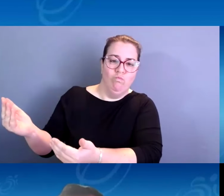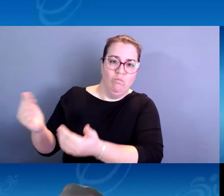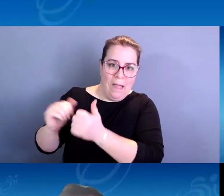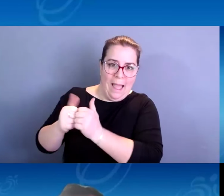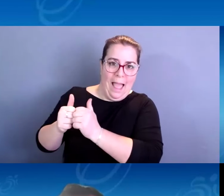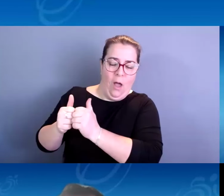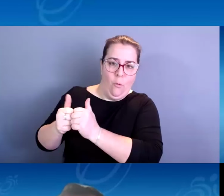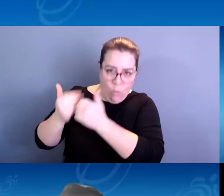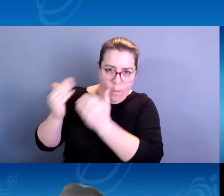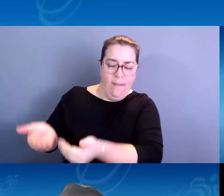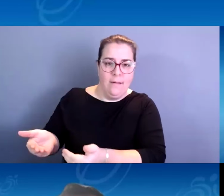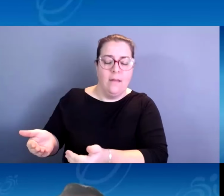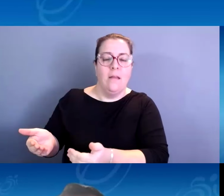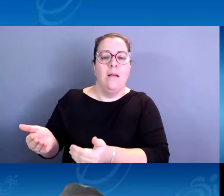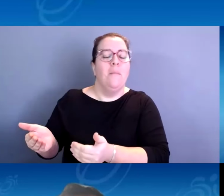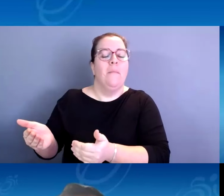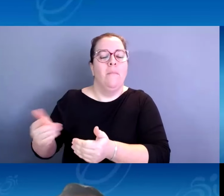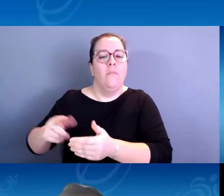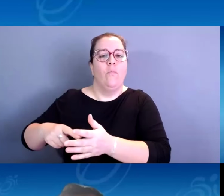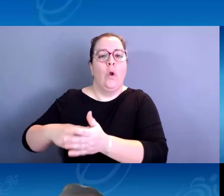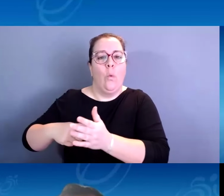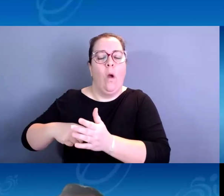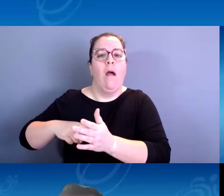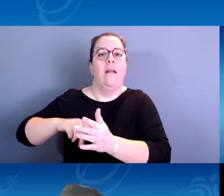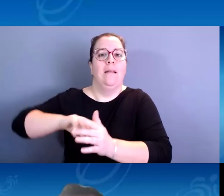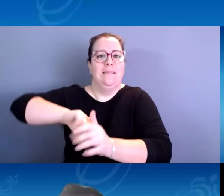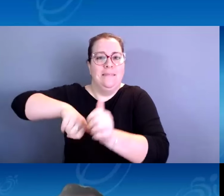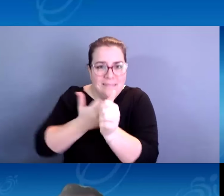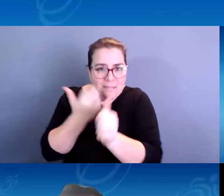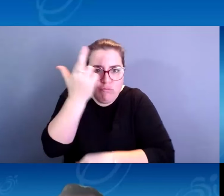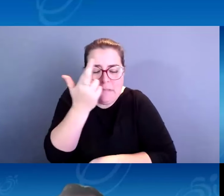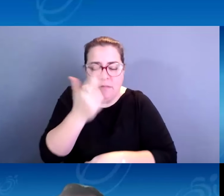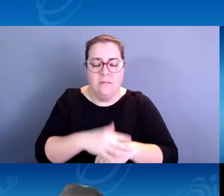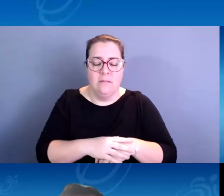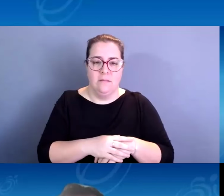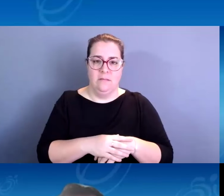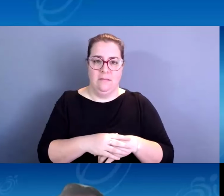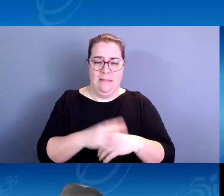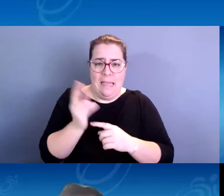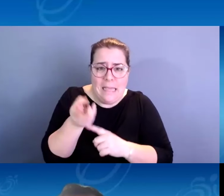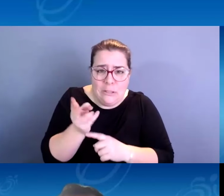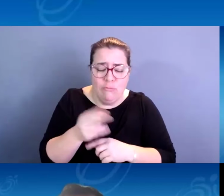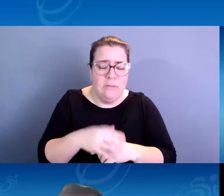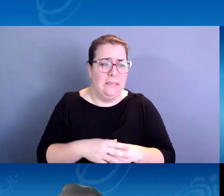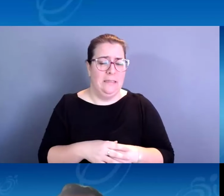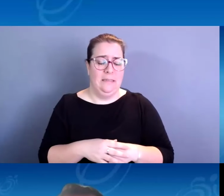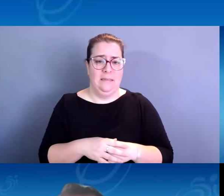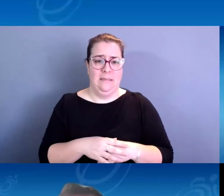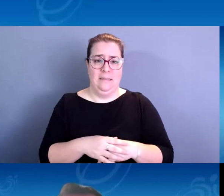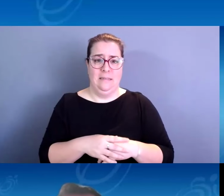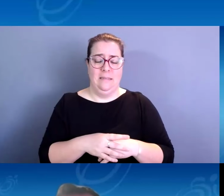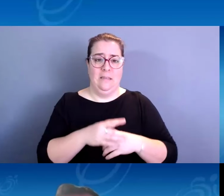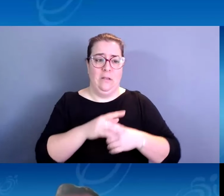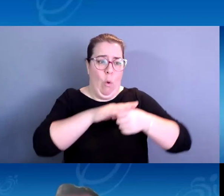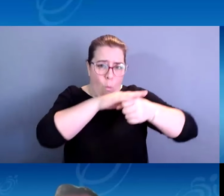the the context and the culture and the history and the the Anti-Oppression framework and all of the